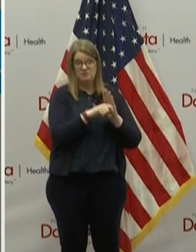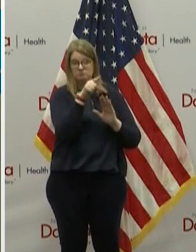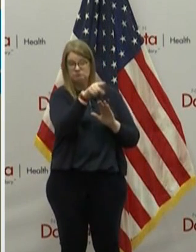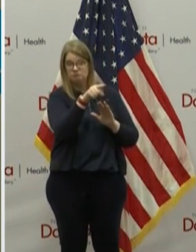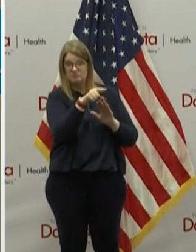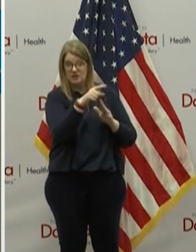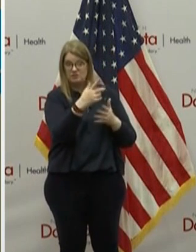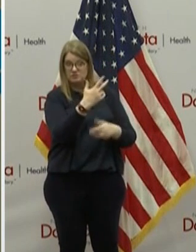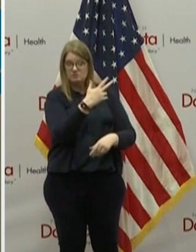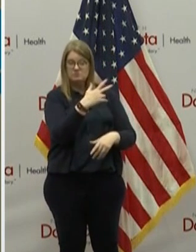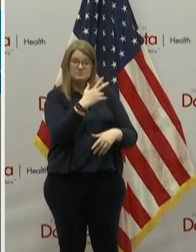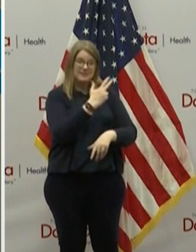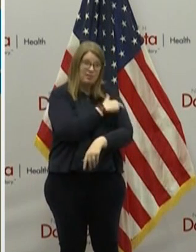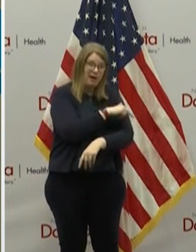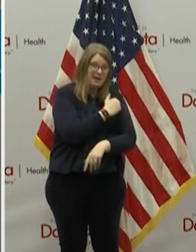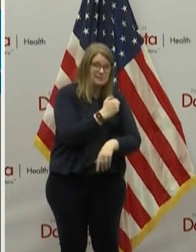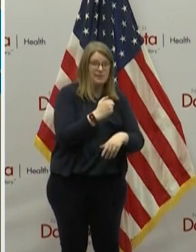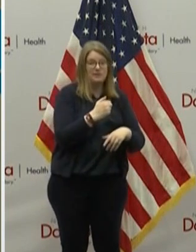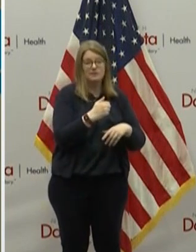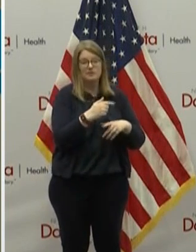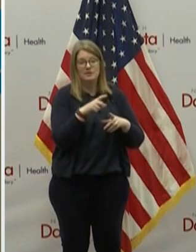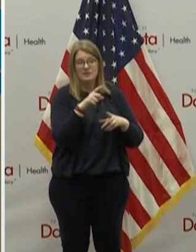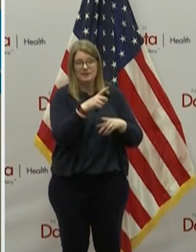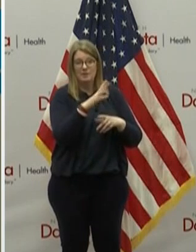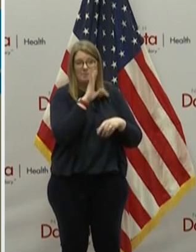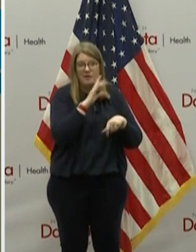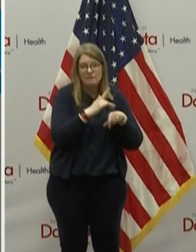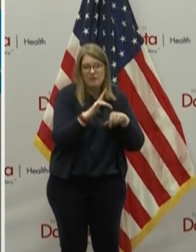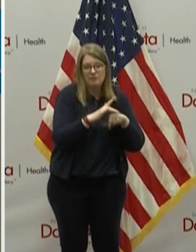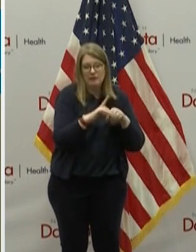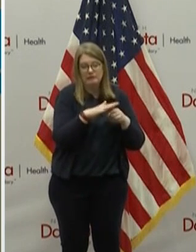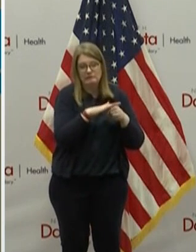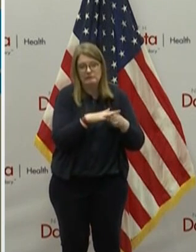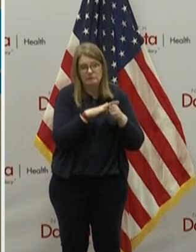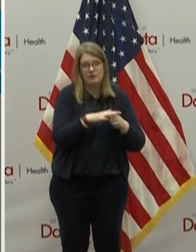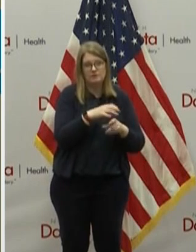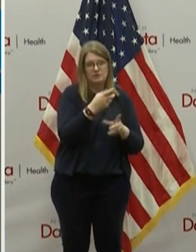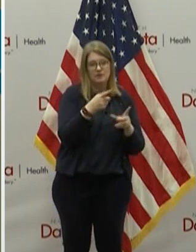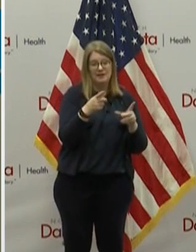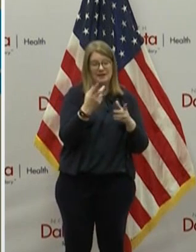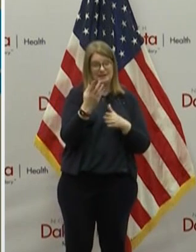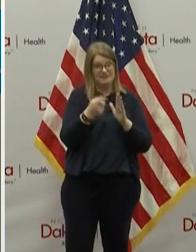WARD COUNTY, AND NORTH WESTERN PART OF THE STATE WHERE WE DO HAVE HOSPITAL CONSTRAINTS, WE'RE